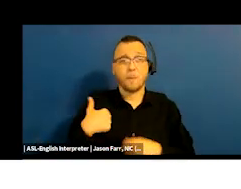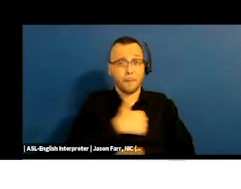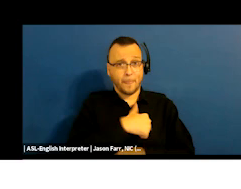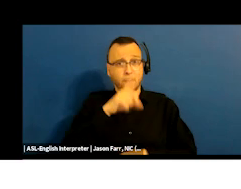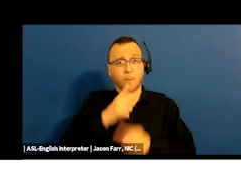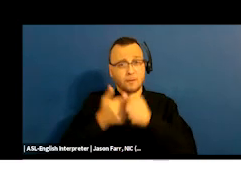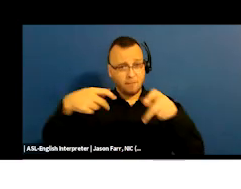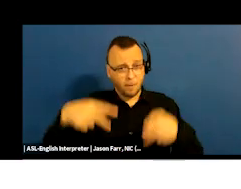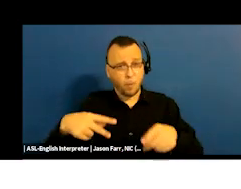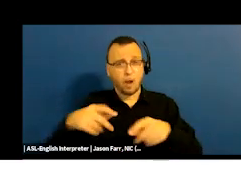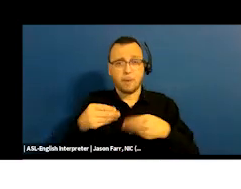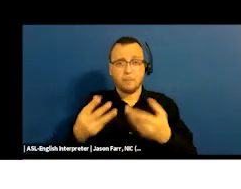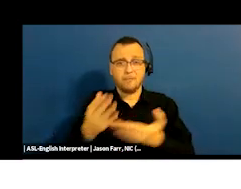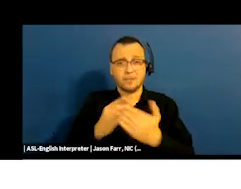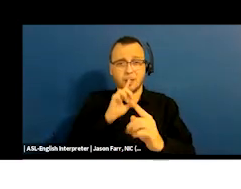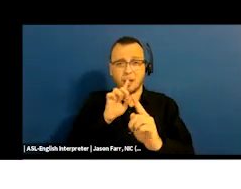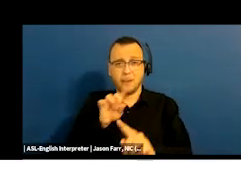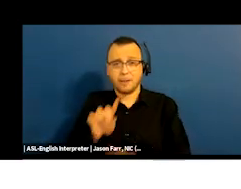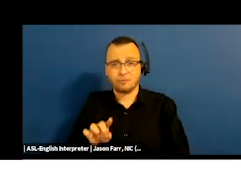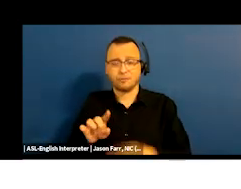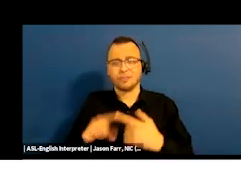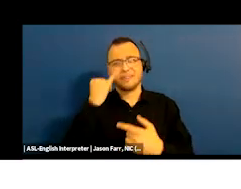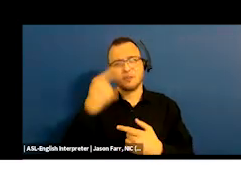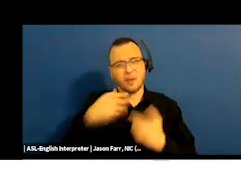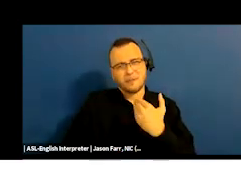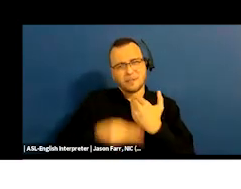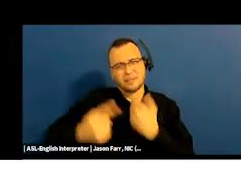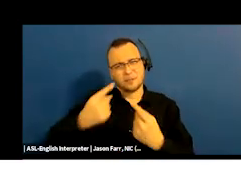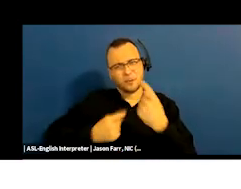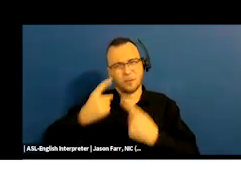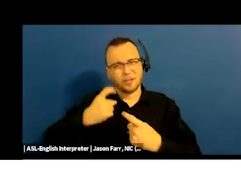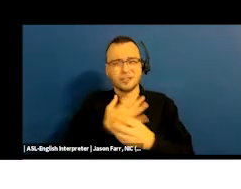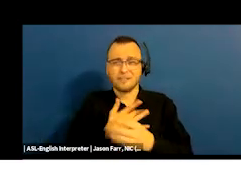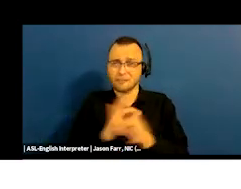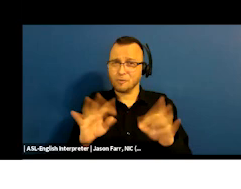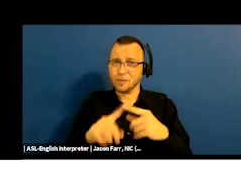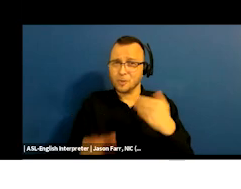It was so impactful to the entire audience. So, thank you, thank you.